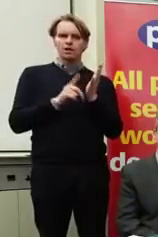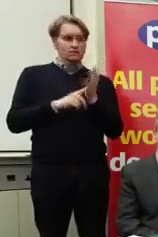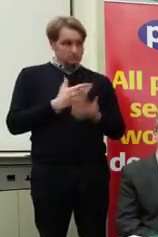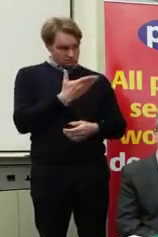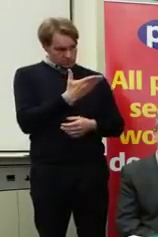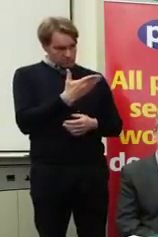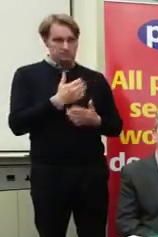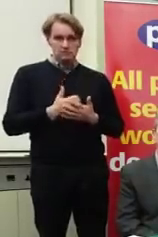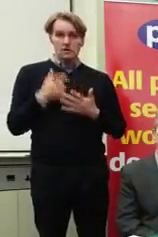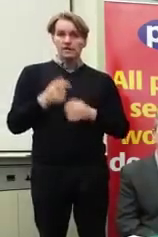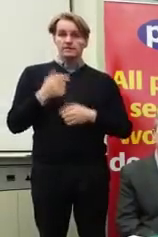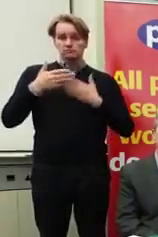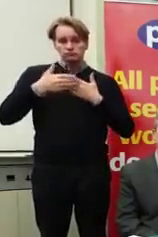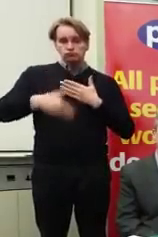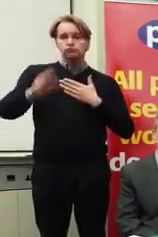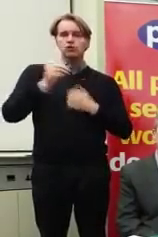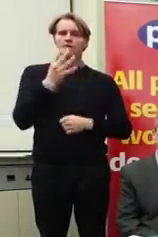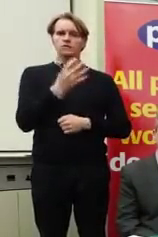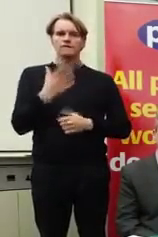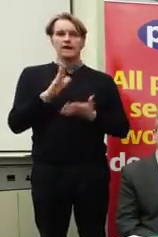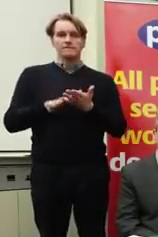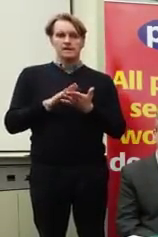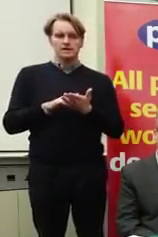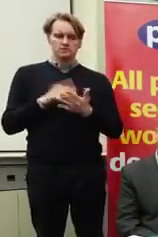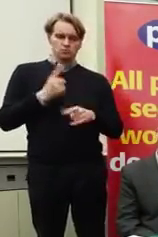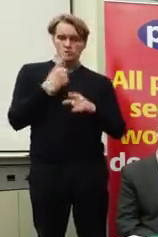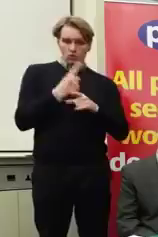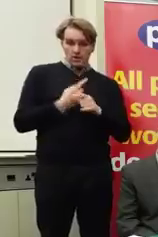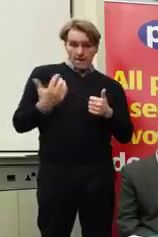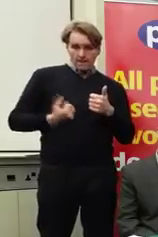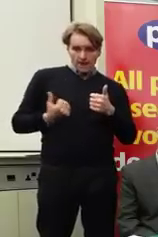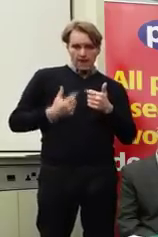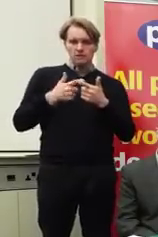budget, the pay campaign, the compensation scheme negotiations and of course an